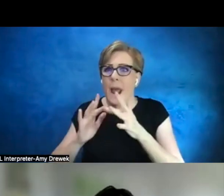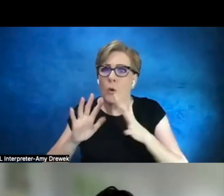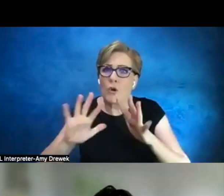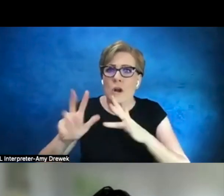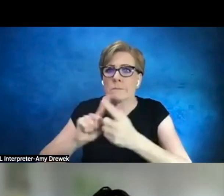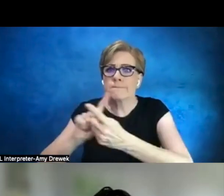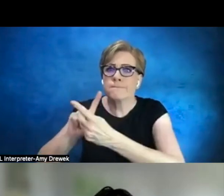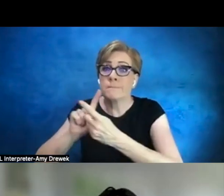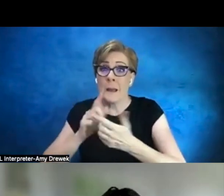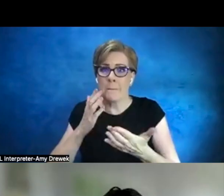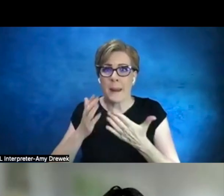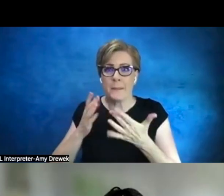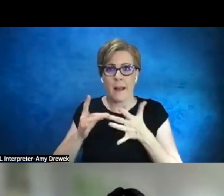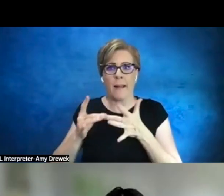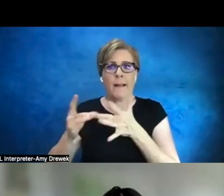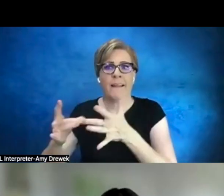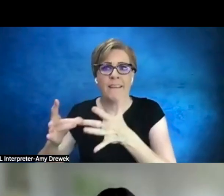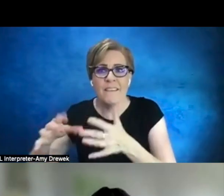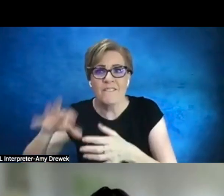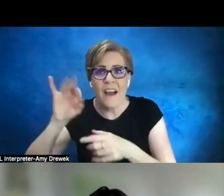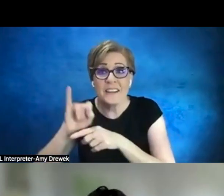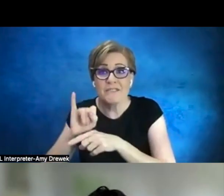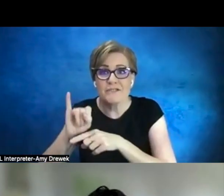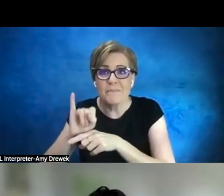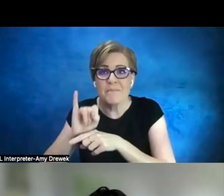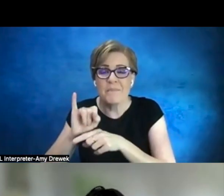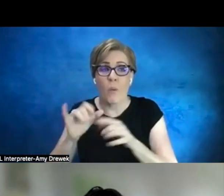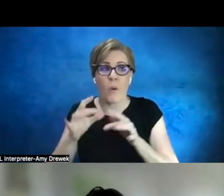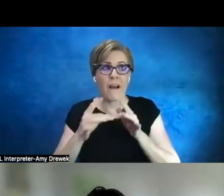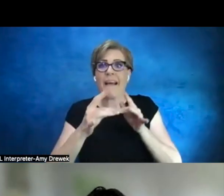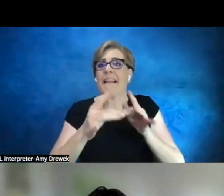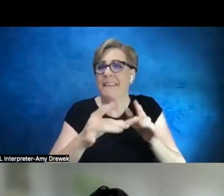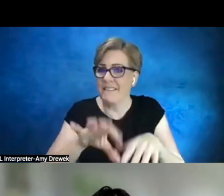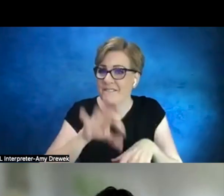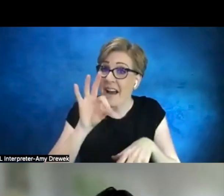possibility of folks finding an internship or some next steps, maybe even a position.